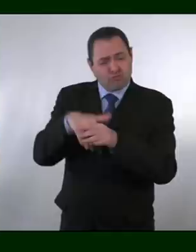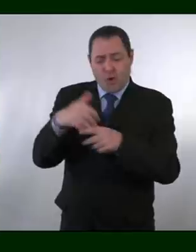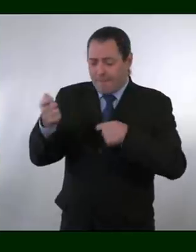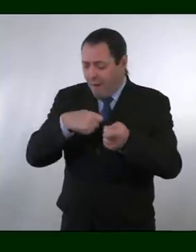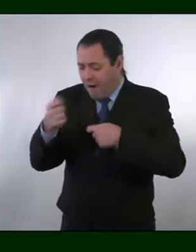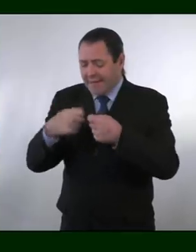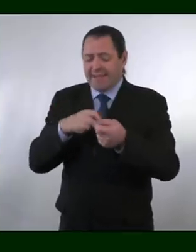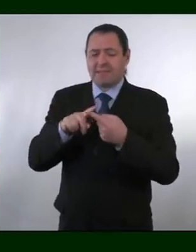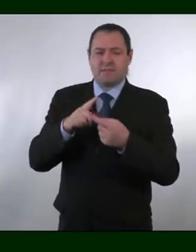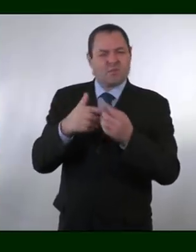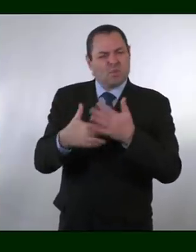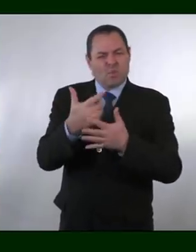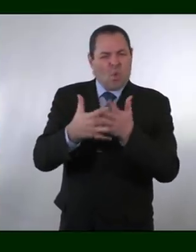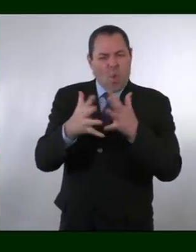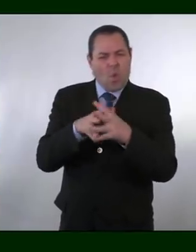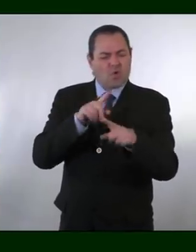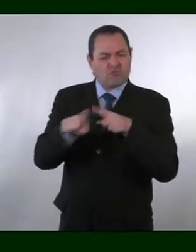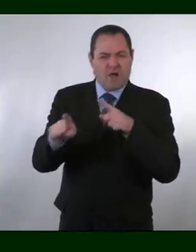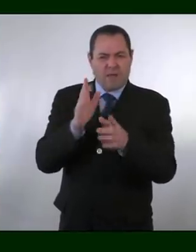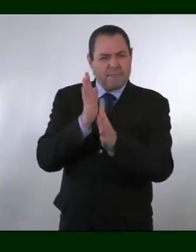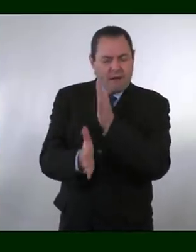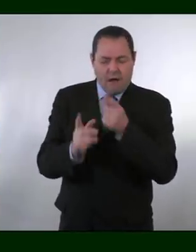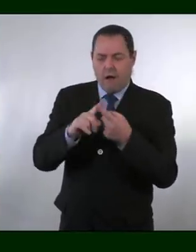Minister has sidelined the devolved Parliaments over the covid response,